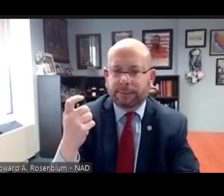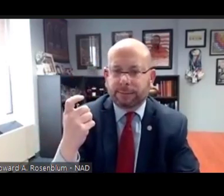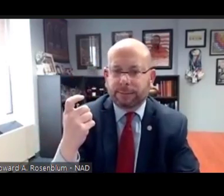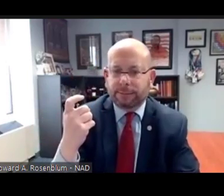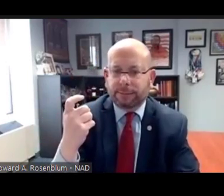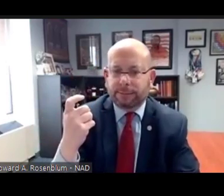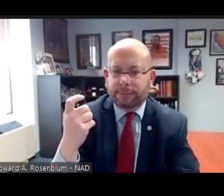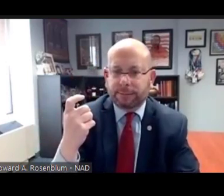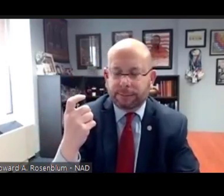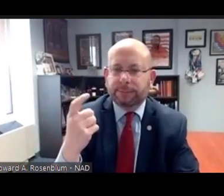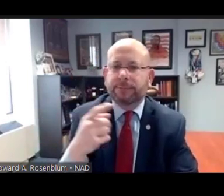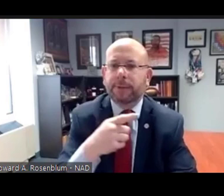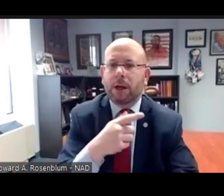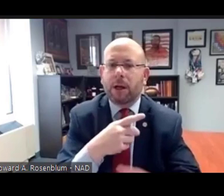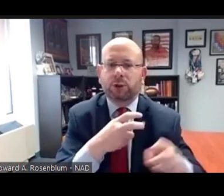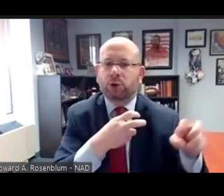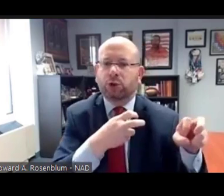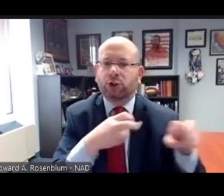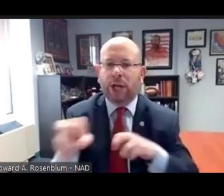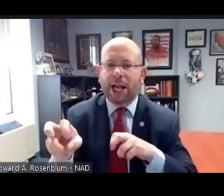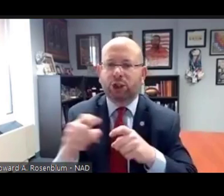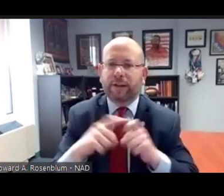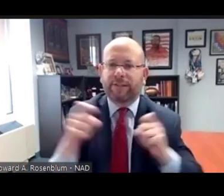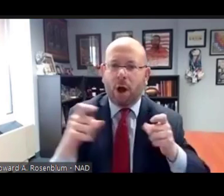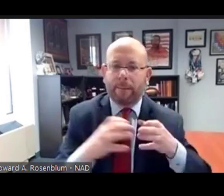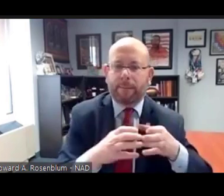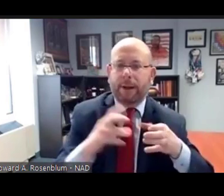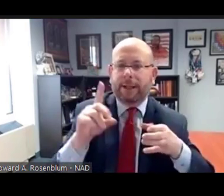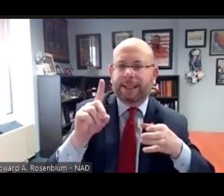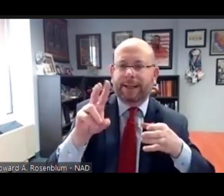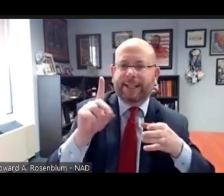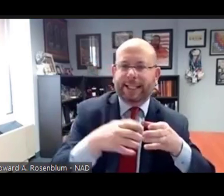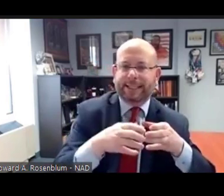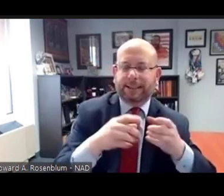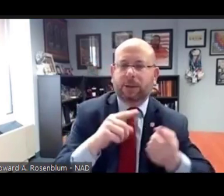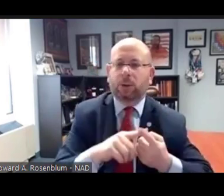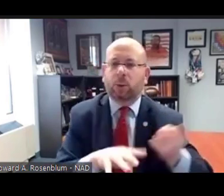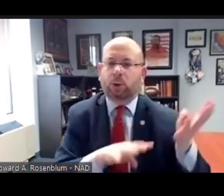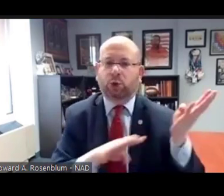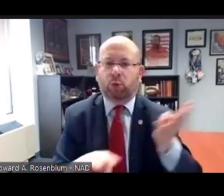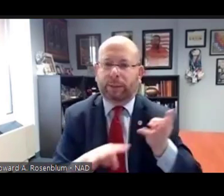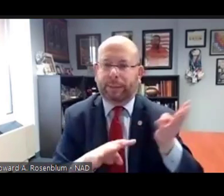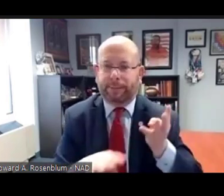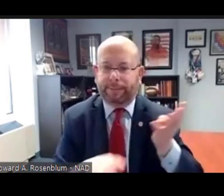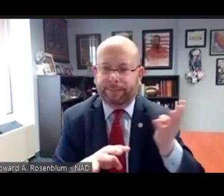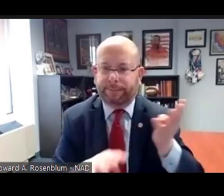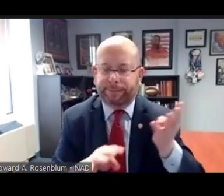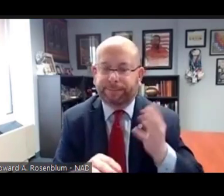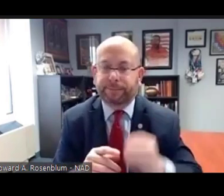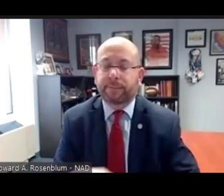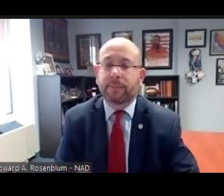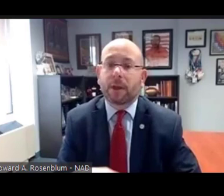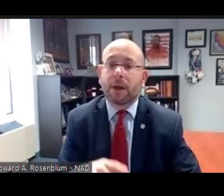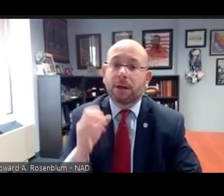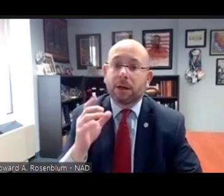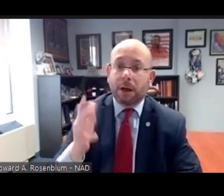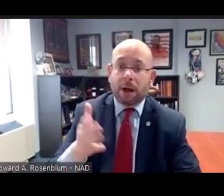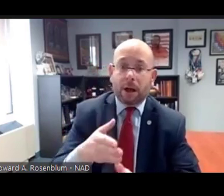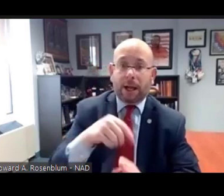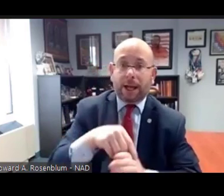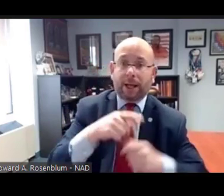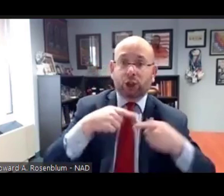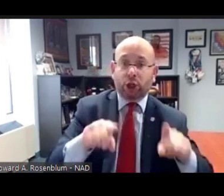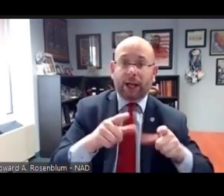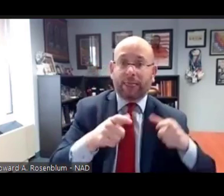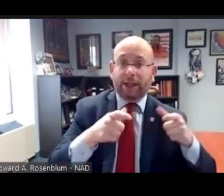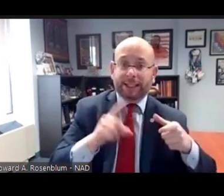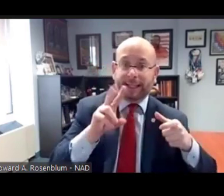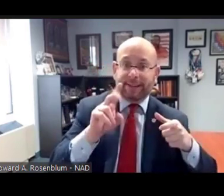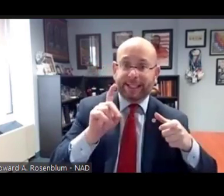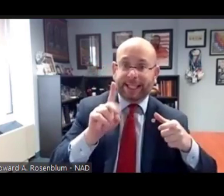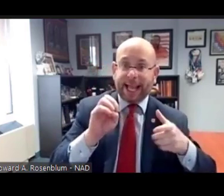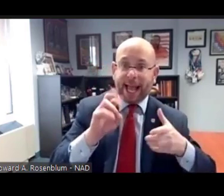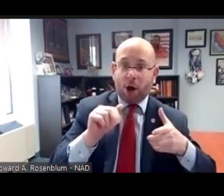As far as NAD goes, we have the Netflix seminal case in our back pocket for web streaming and captions.